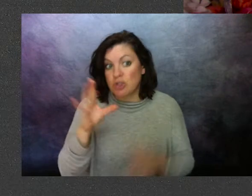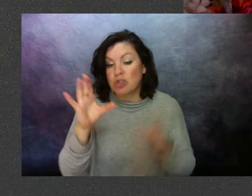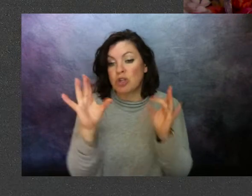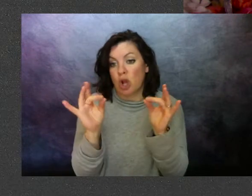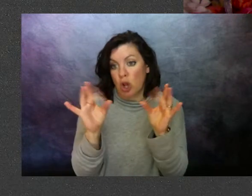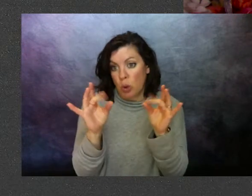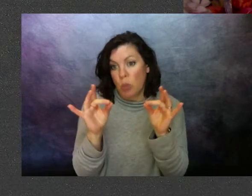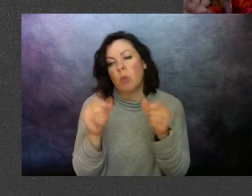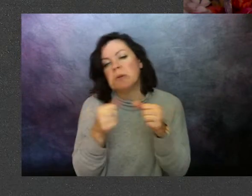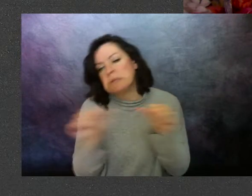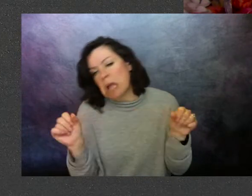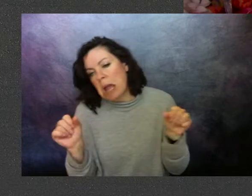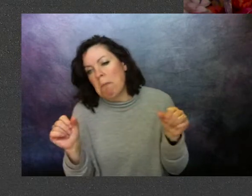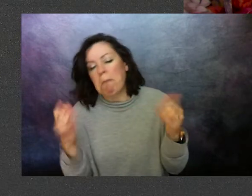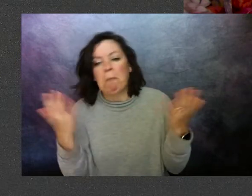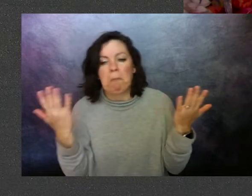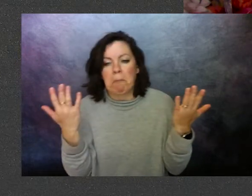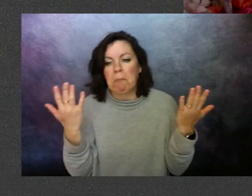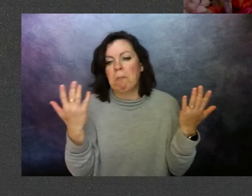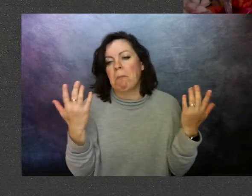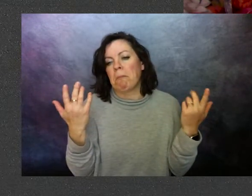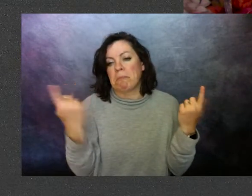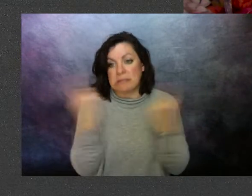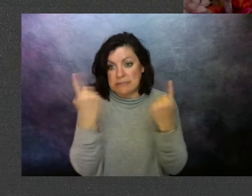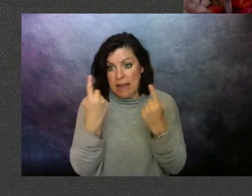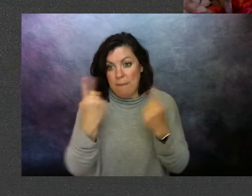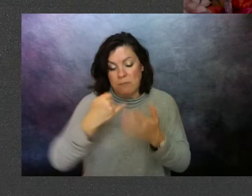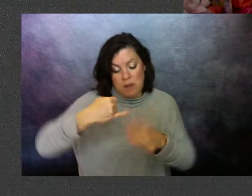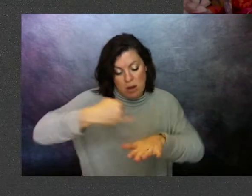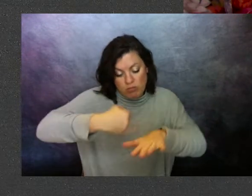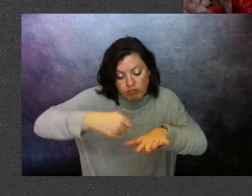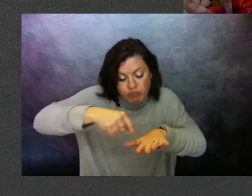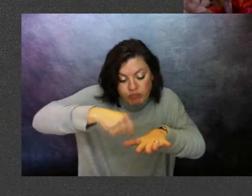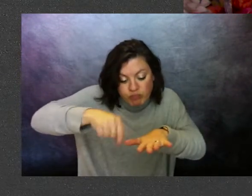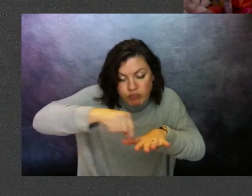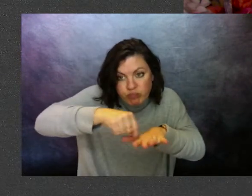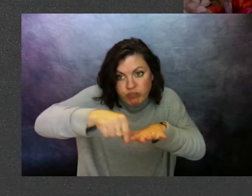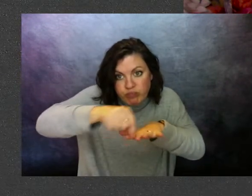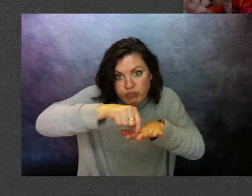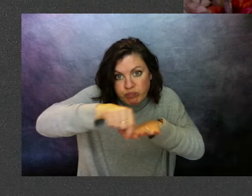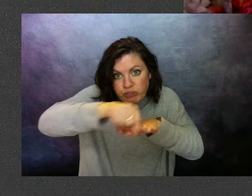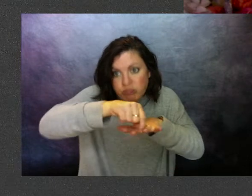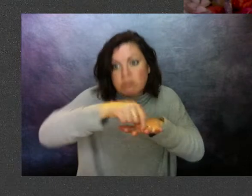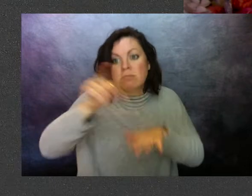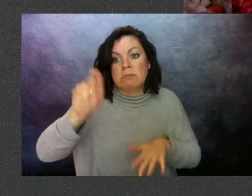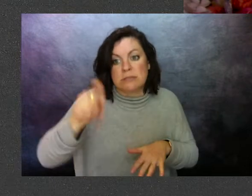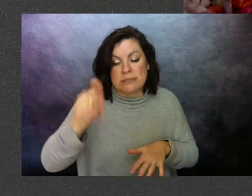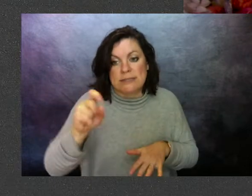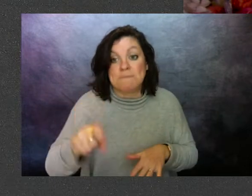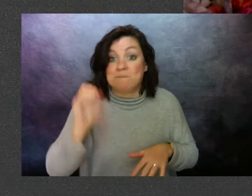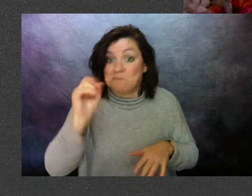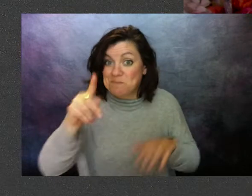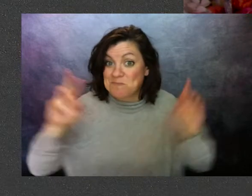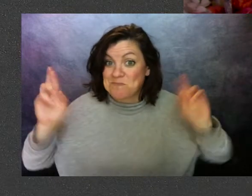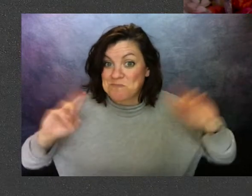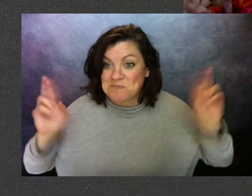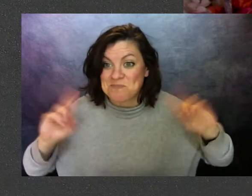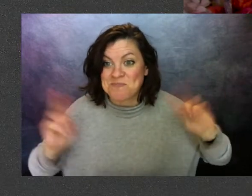glue or tape and something to be able to draw or trace your hand with. So, what you're going to do is you're going to take